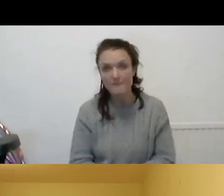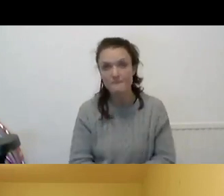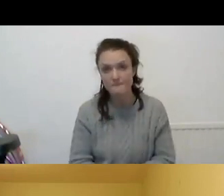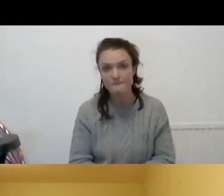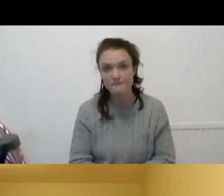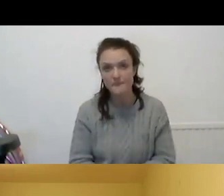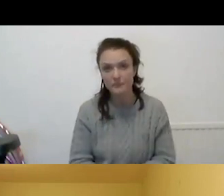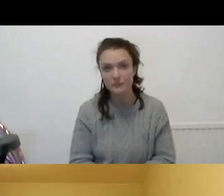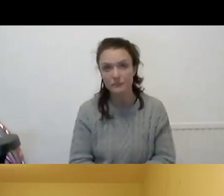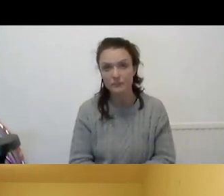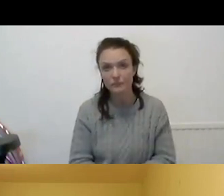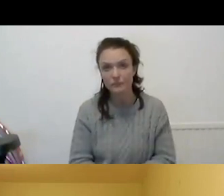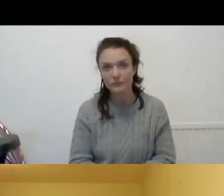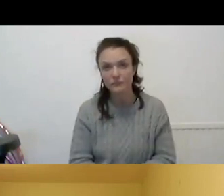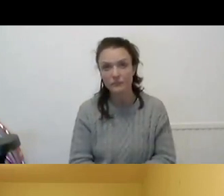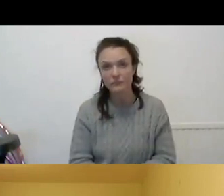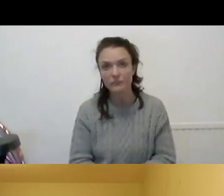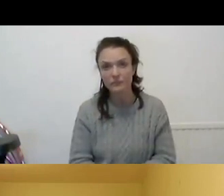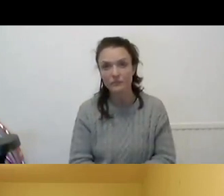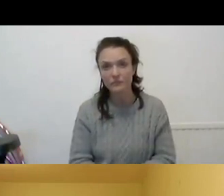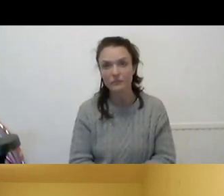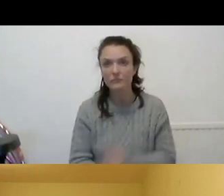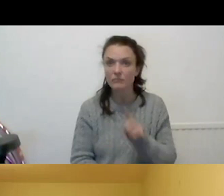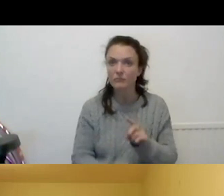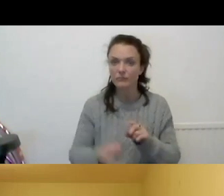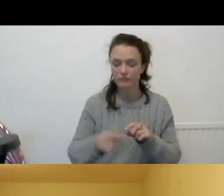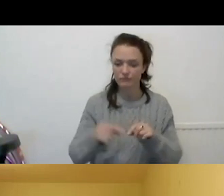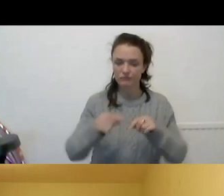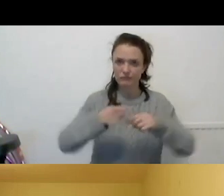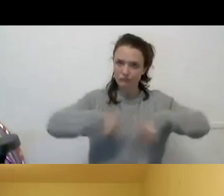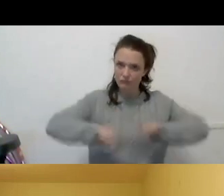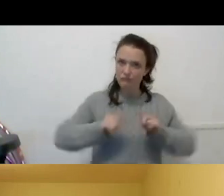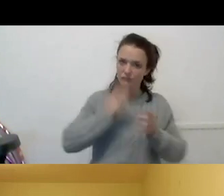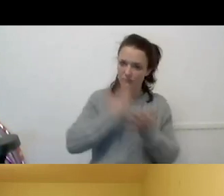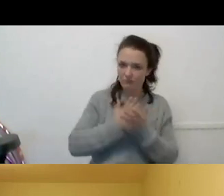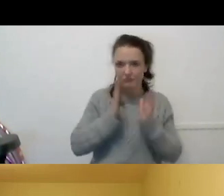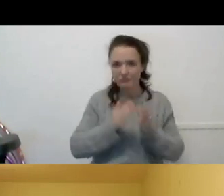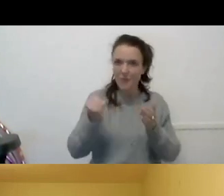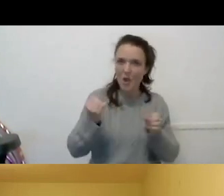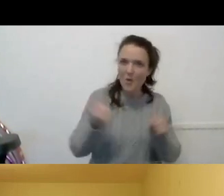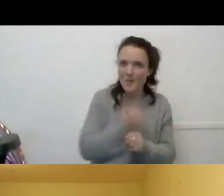So, as well as ensuring that the vaccine is safe, we also wanted to show whether the vaccine